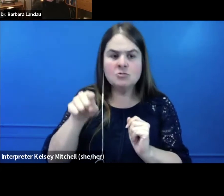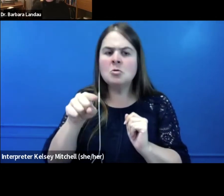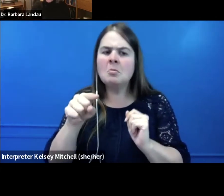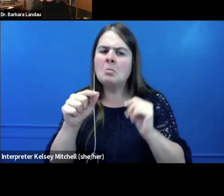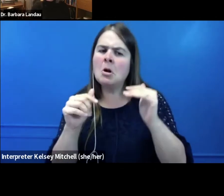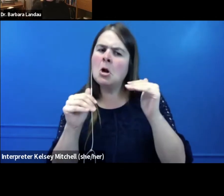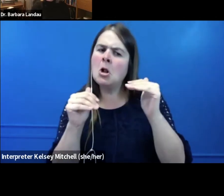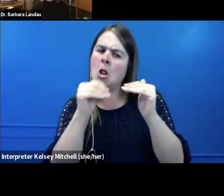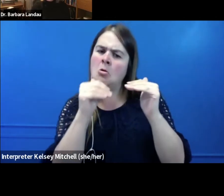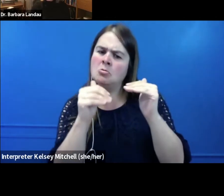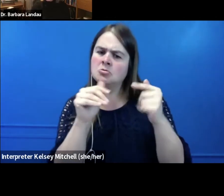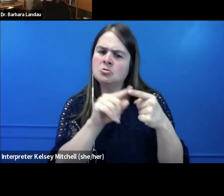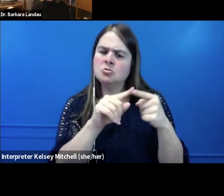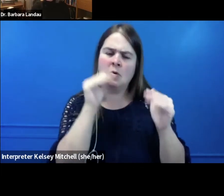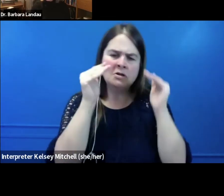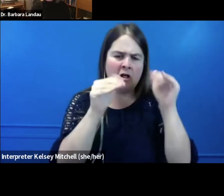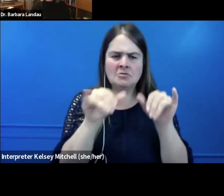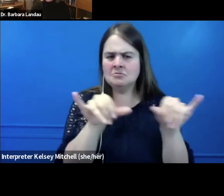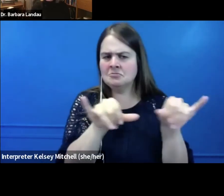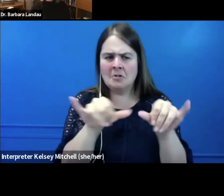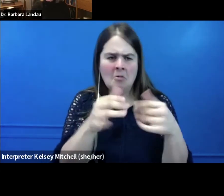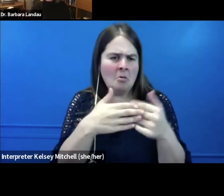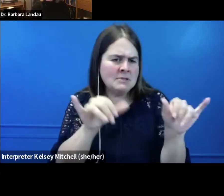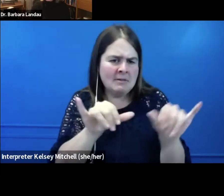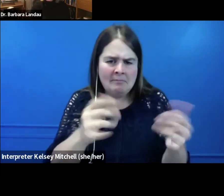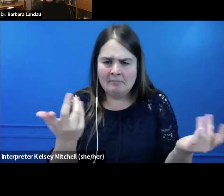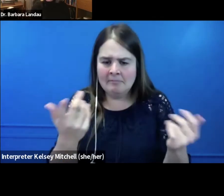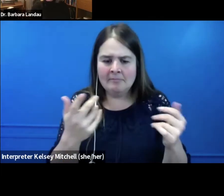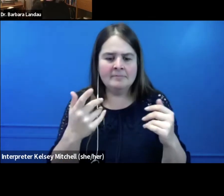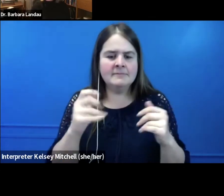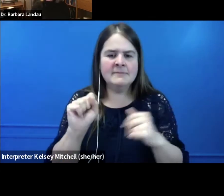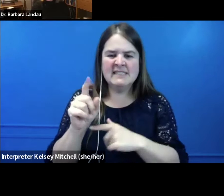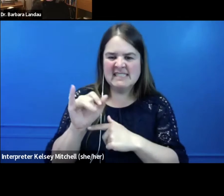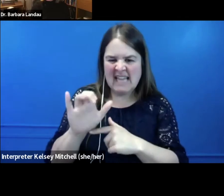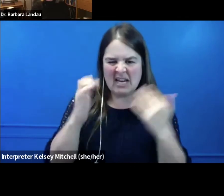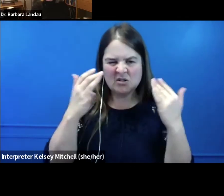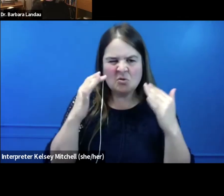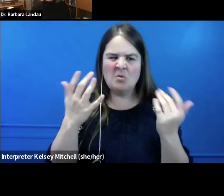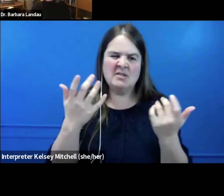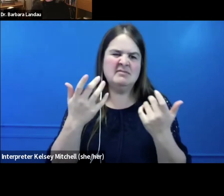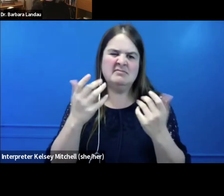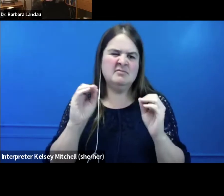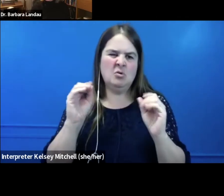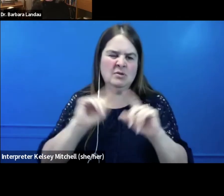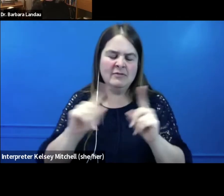the adults there's no difference for the static noise there is a significant